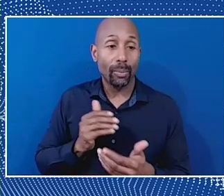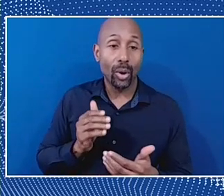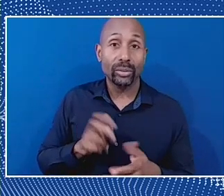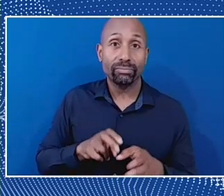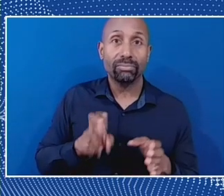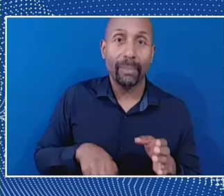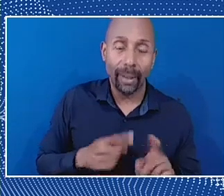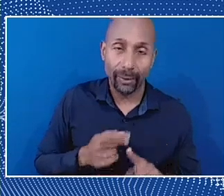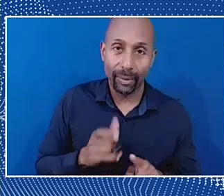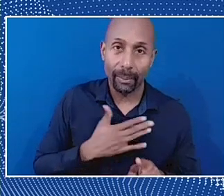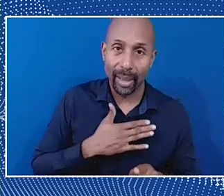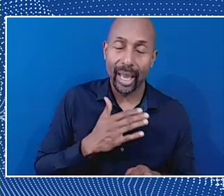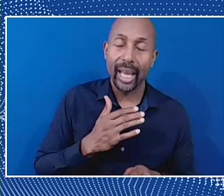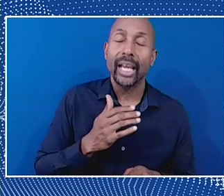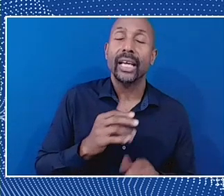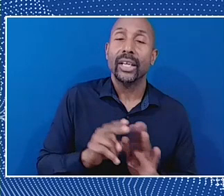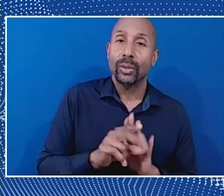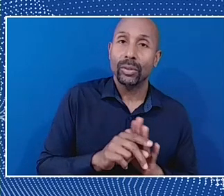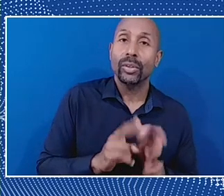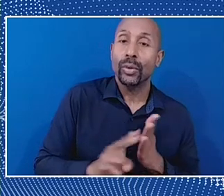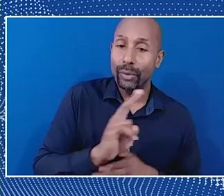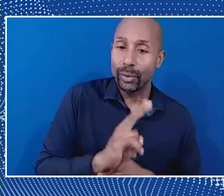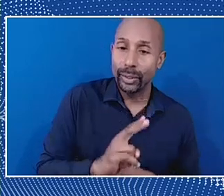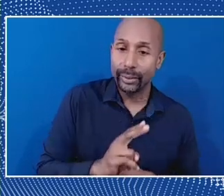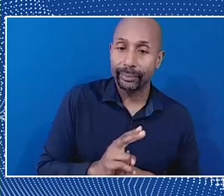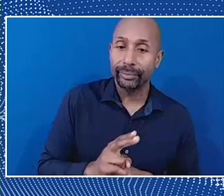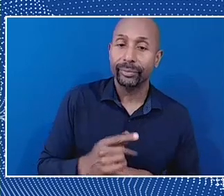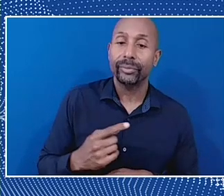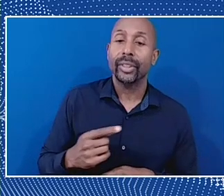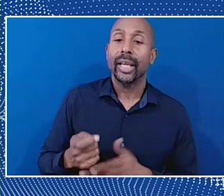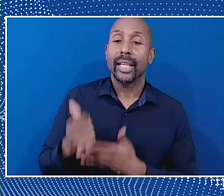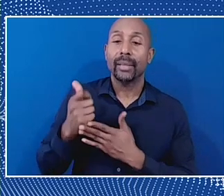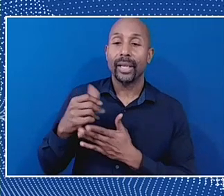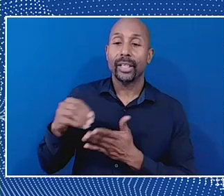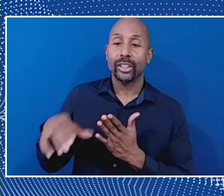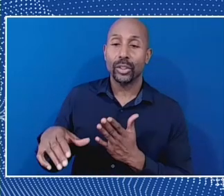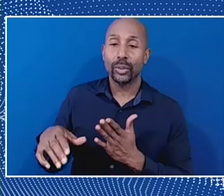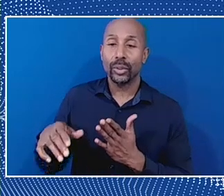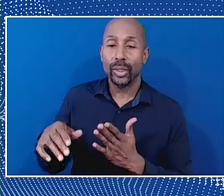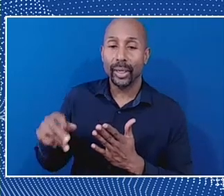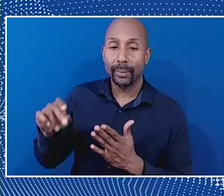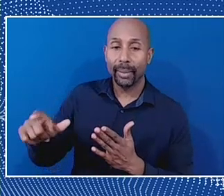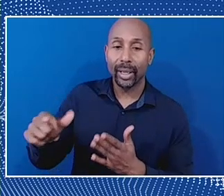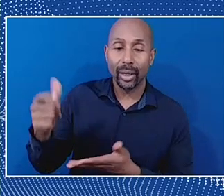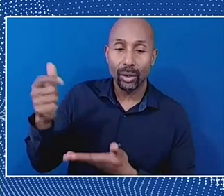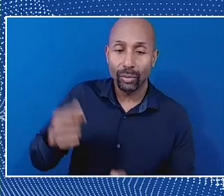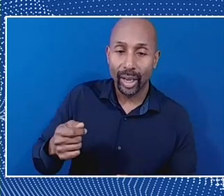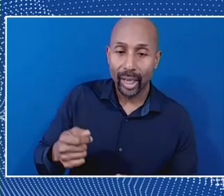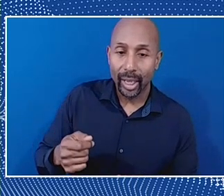student's Pell Grant after receipt of an outside scholarship grant or aid, and therefore a student who is eligible for a